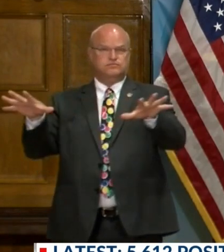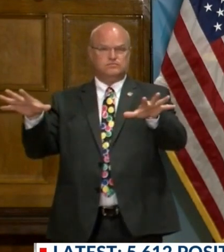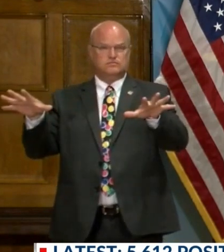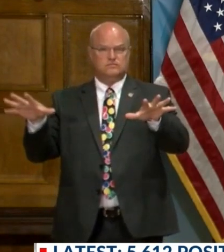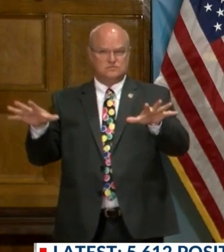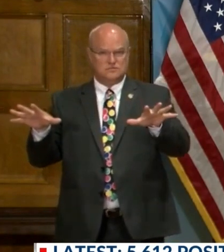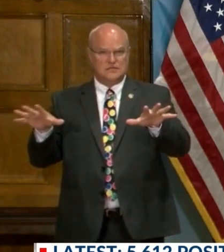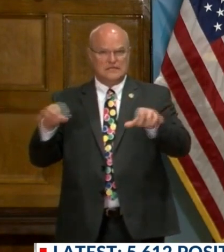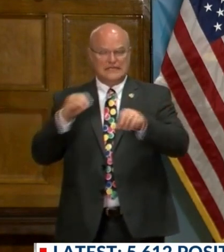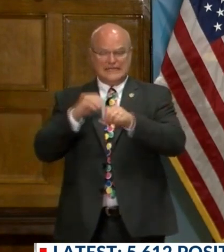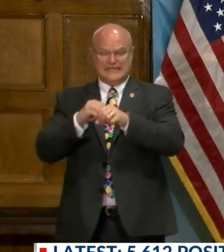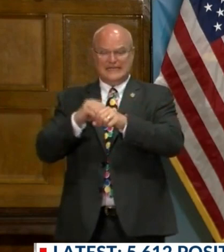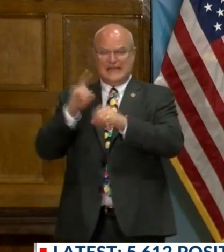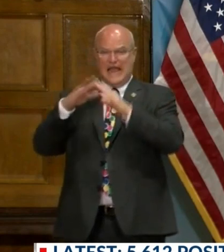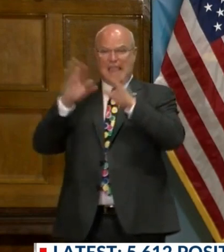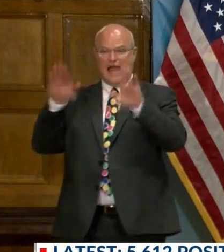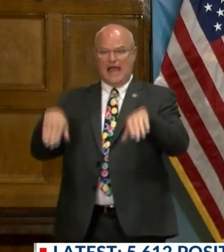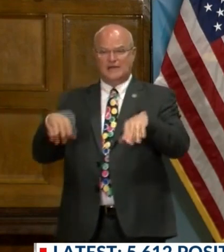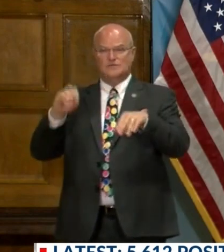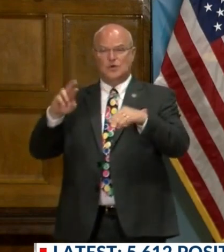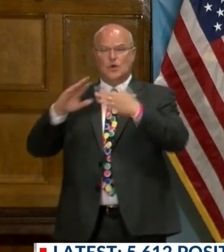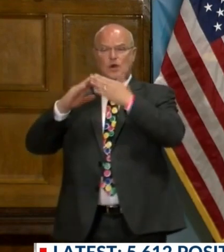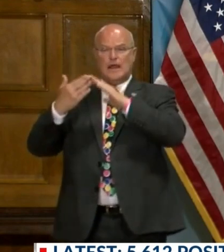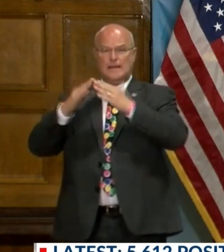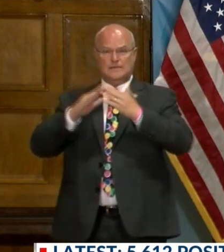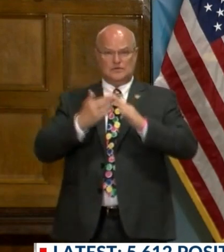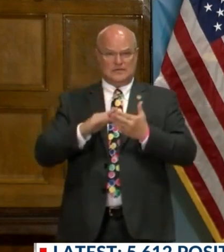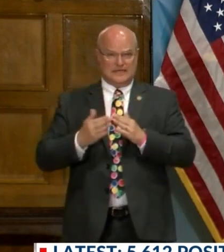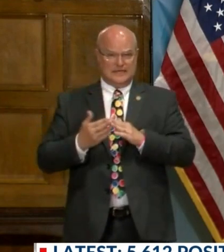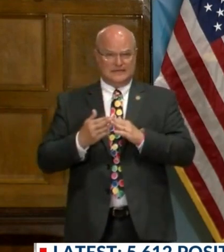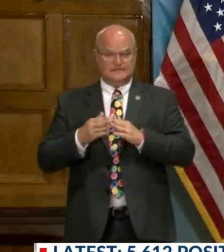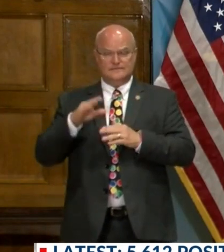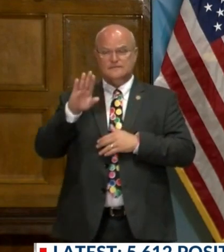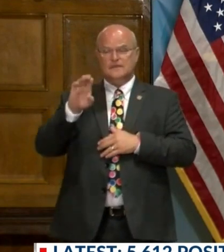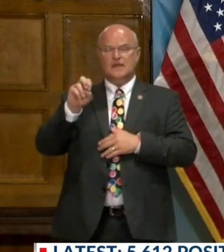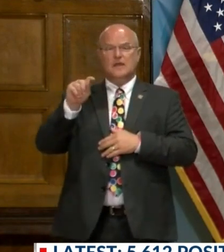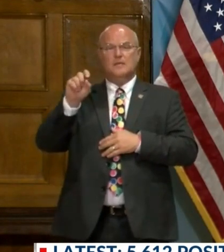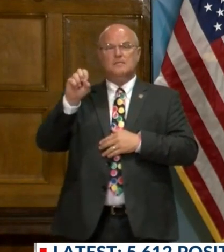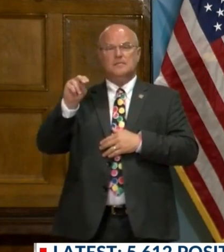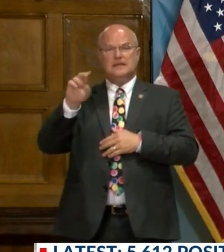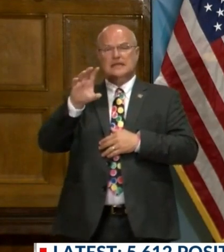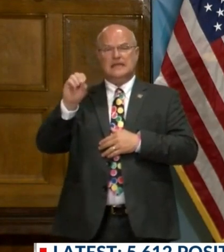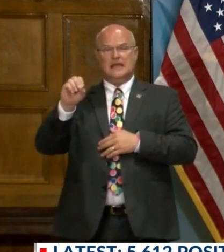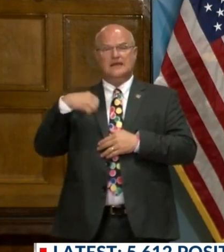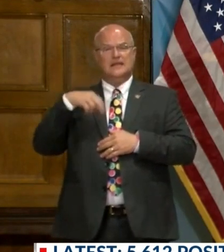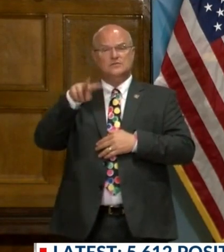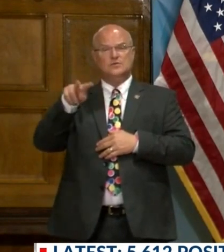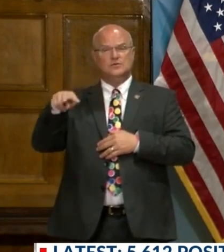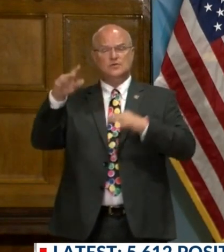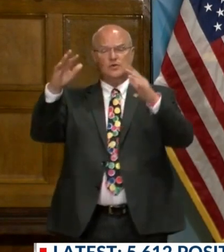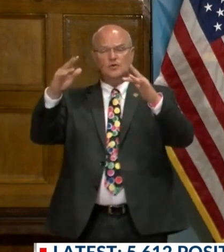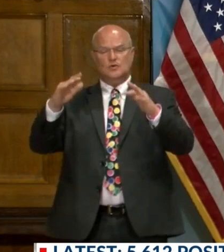HOUSEHOLDS. THREE HOUSEHOLDS. THAT SHOWS YOU THE QUICKNESS OF SPREAD IN A HOUSEHOLD OR IN A